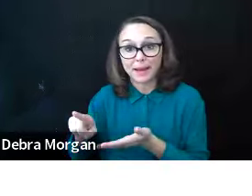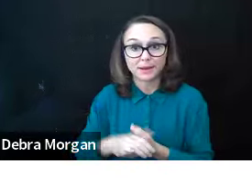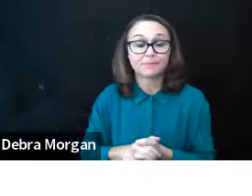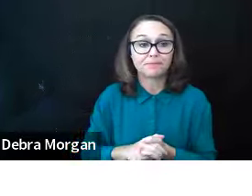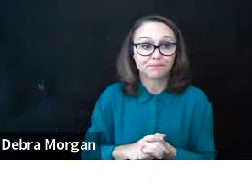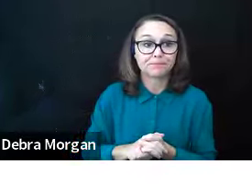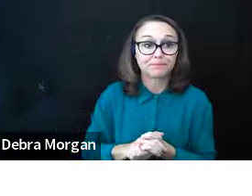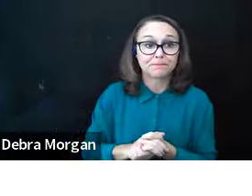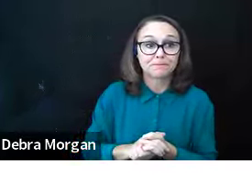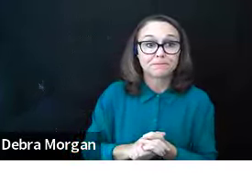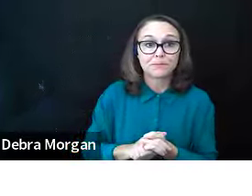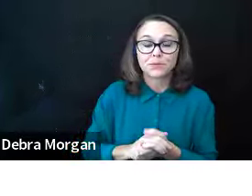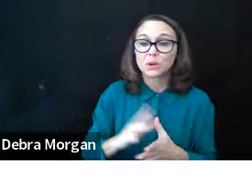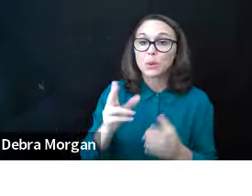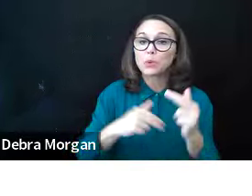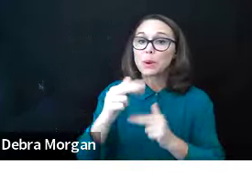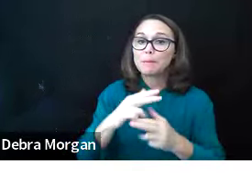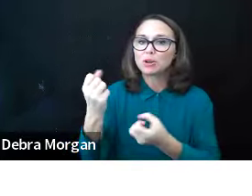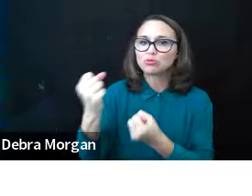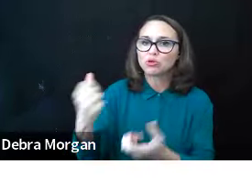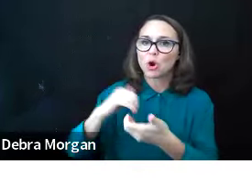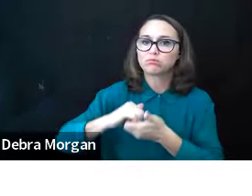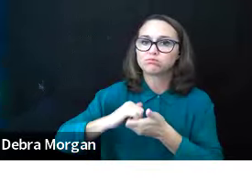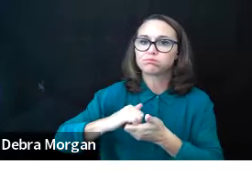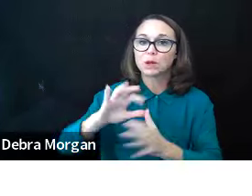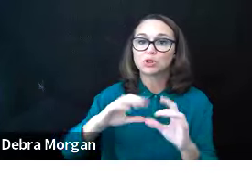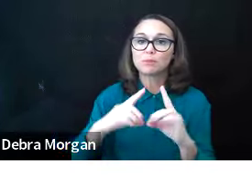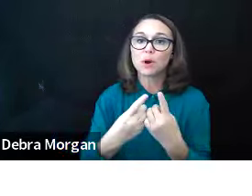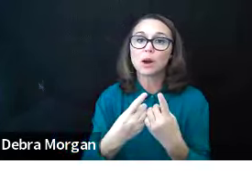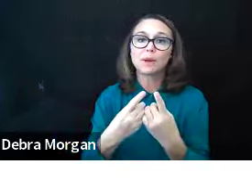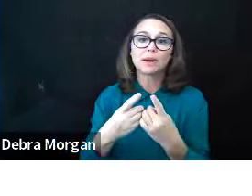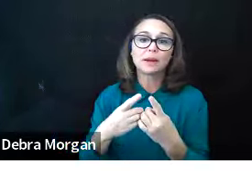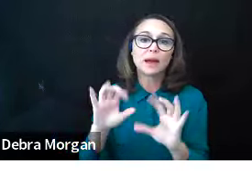building a strong partnership with our Department of Family Medical Leave, which was also a new